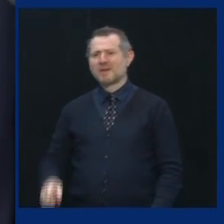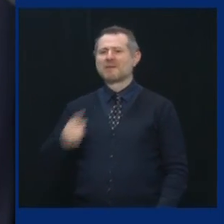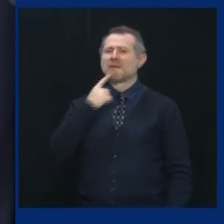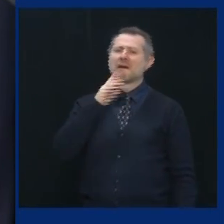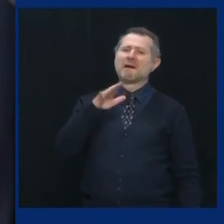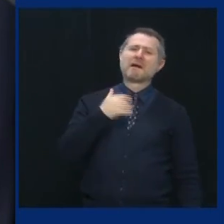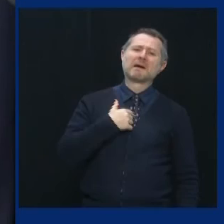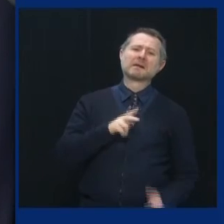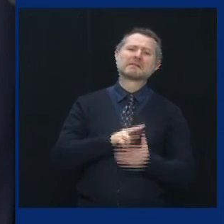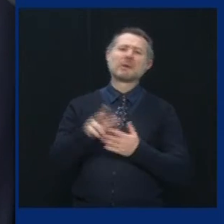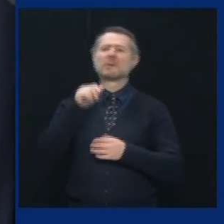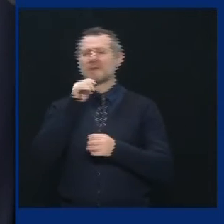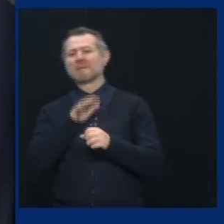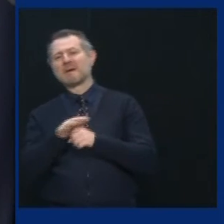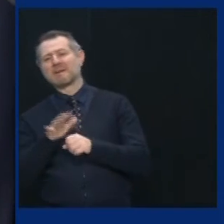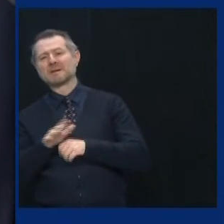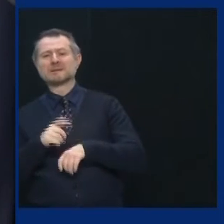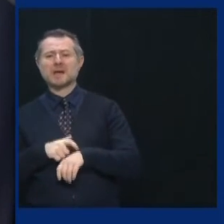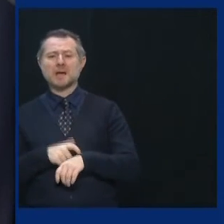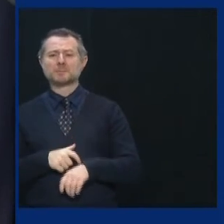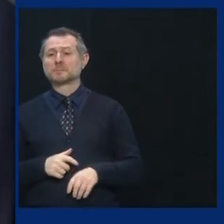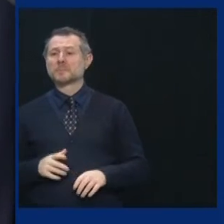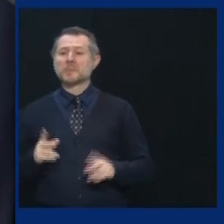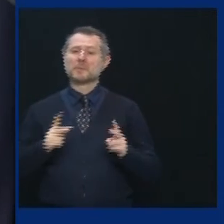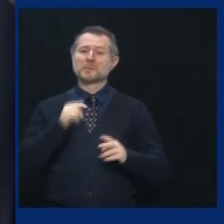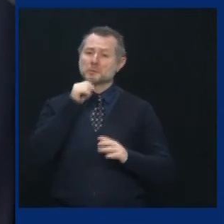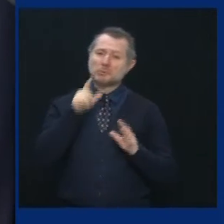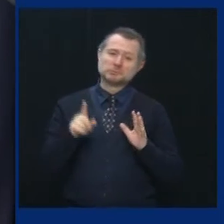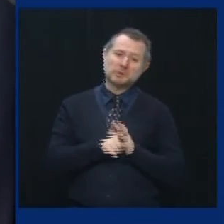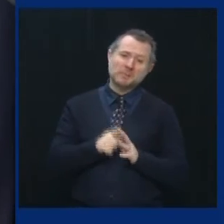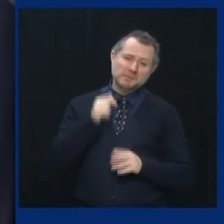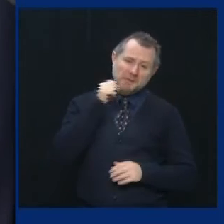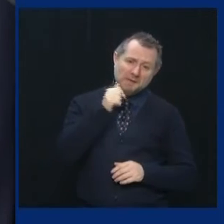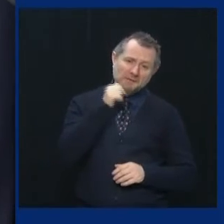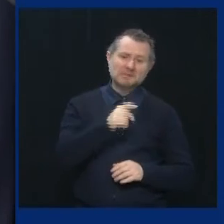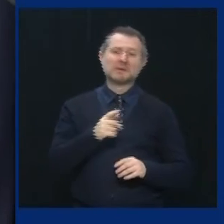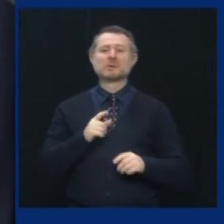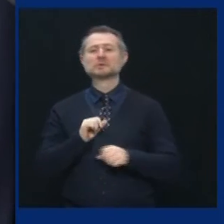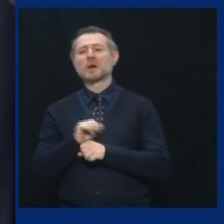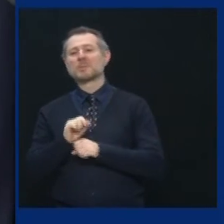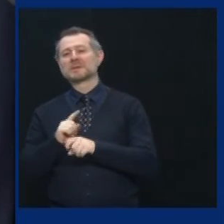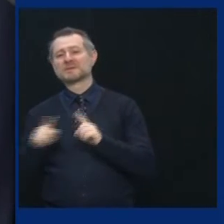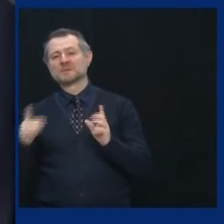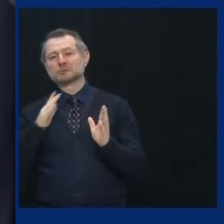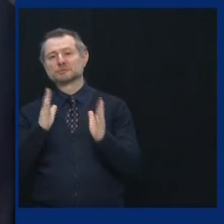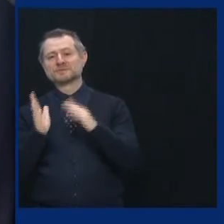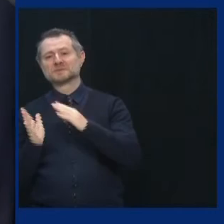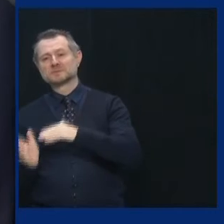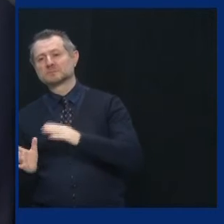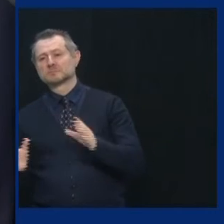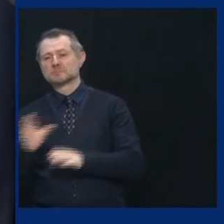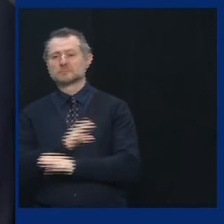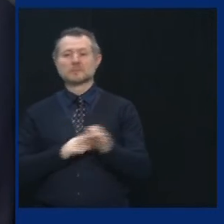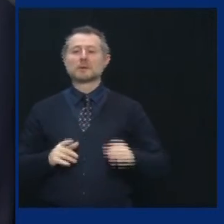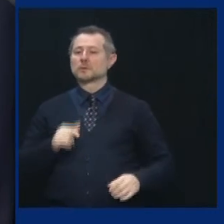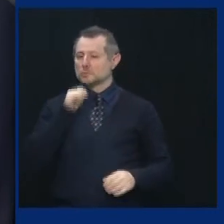EXPLANATION OTHER THAN IT'SyóSc■ BEEN THREE WEEKS AND AND NOT